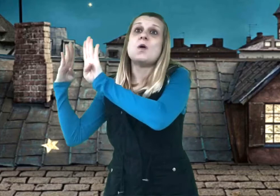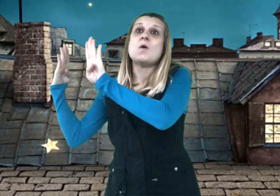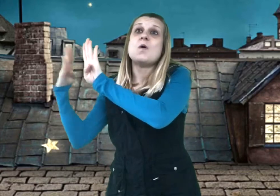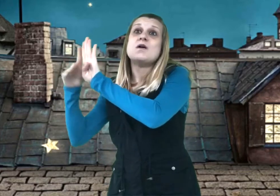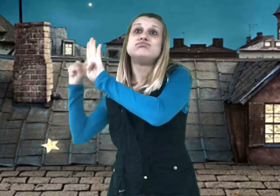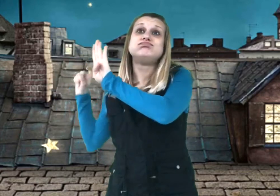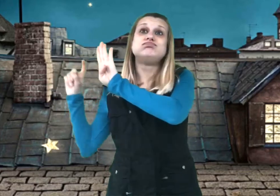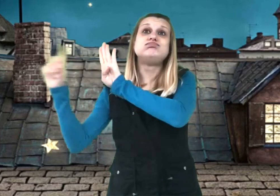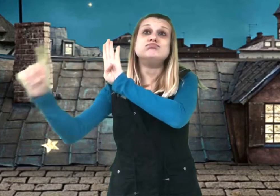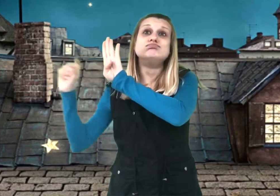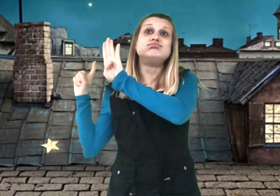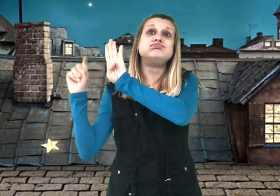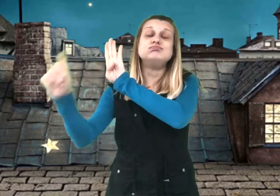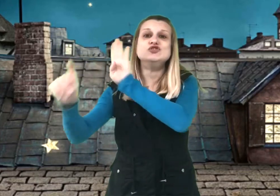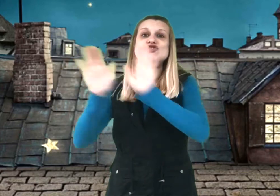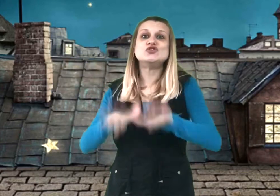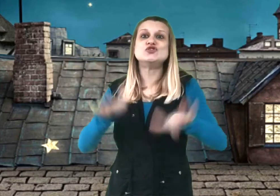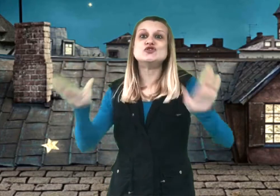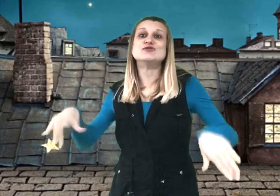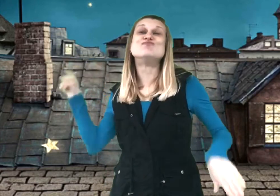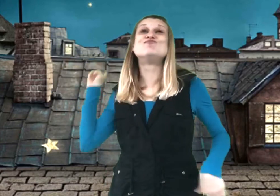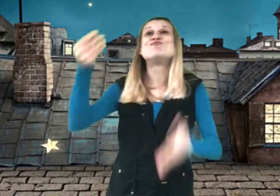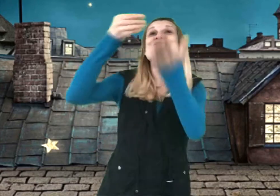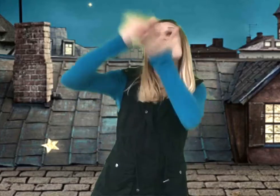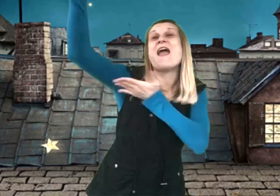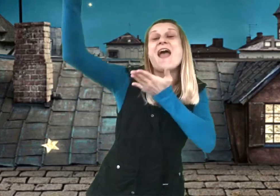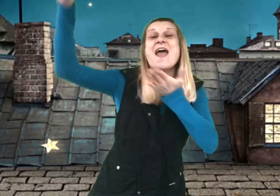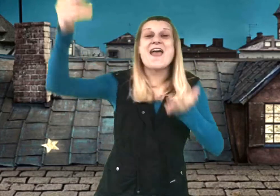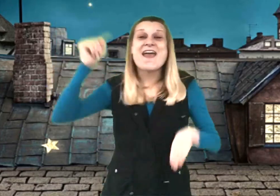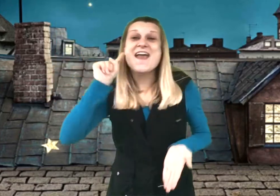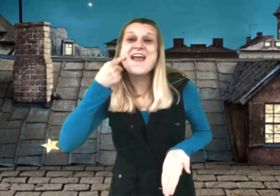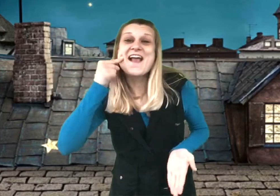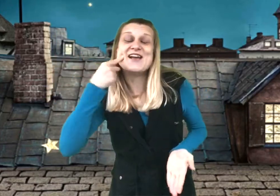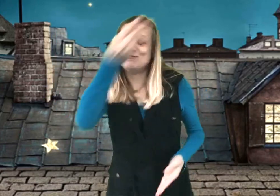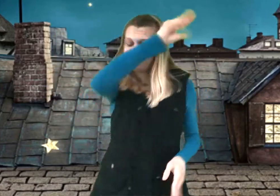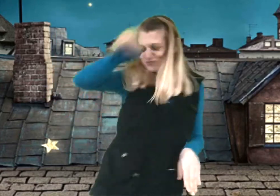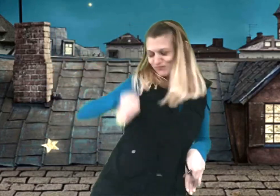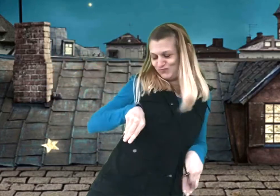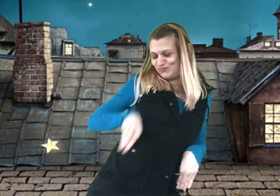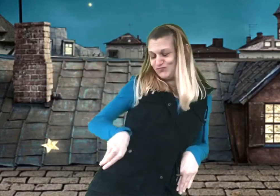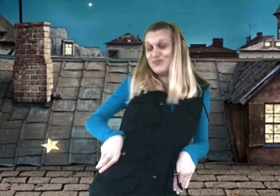He would see other children going in, buying bars of creamy chocolate and putting them in their pockets